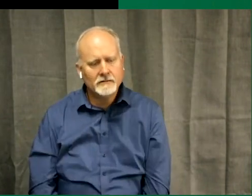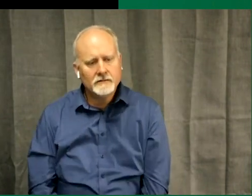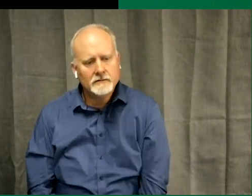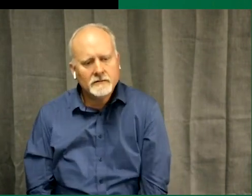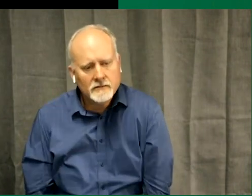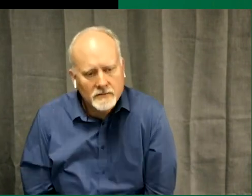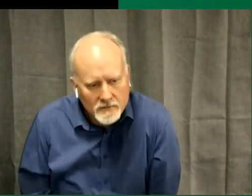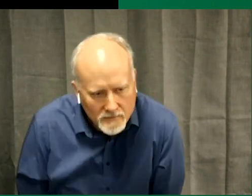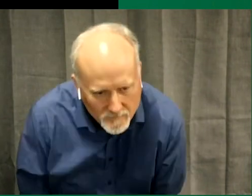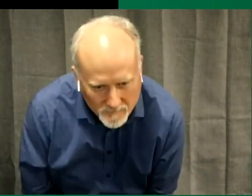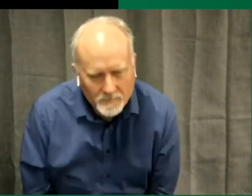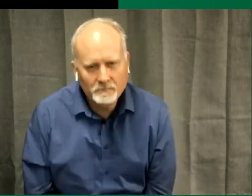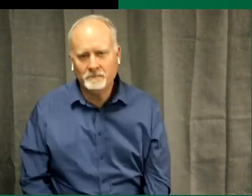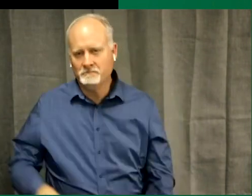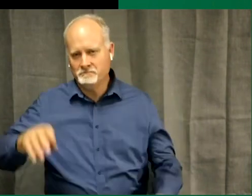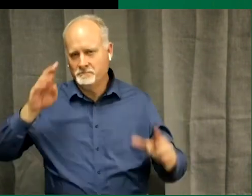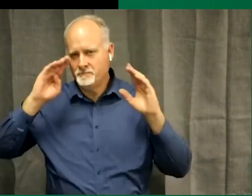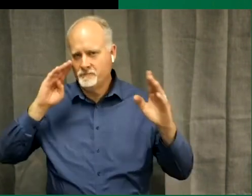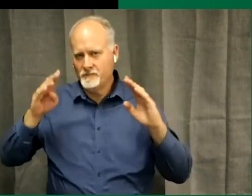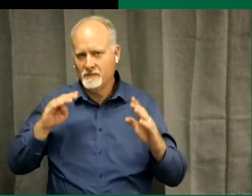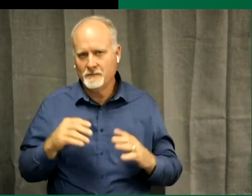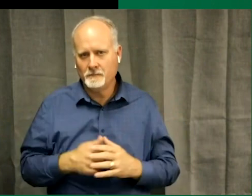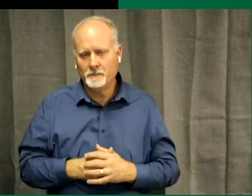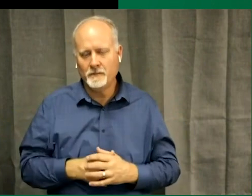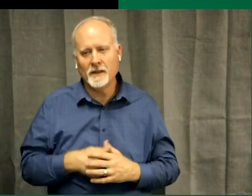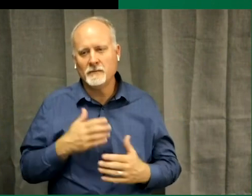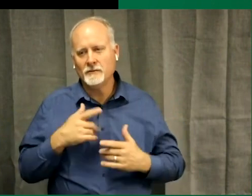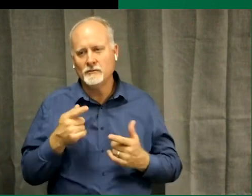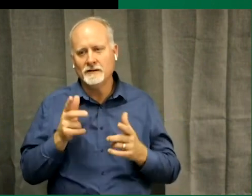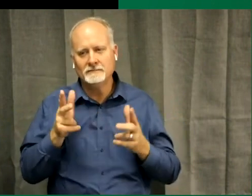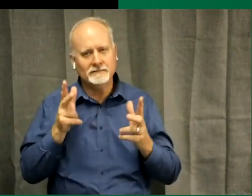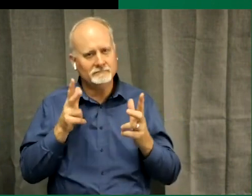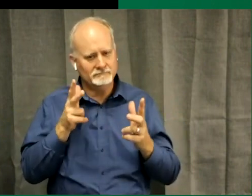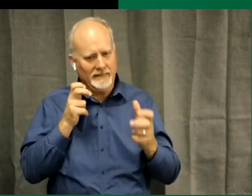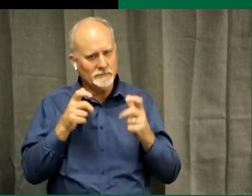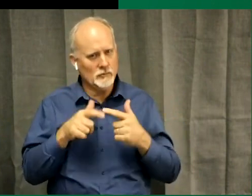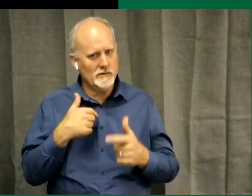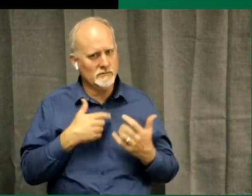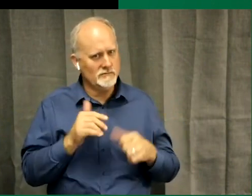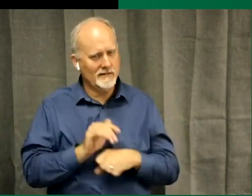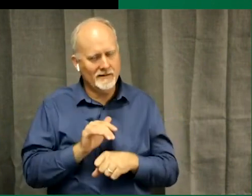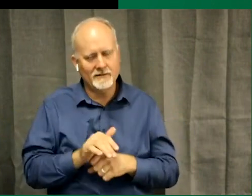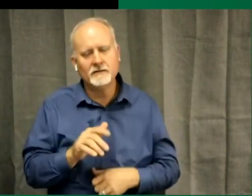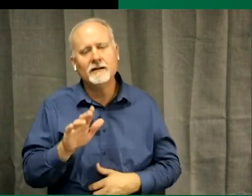evening blazers we are so happy that you've tuned in to listen this evening i would like to share a